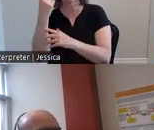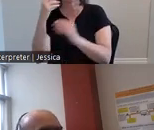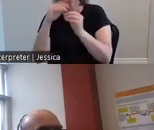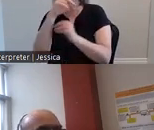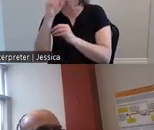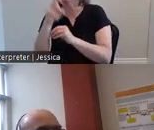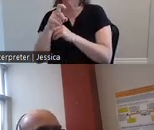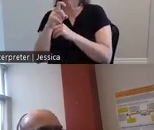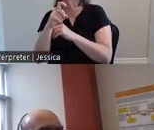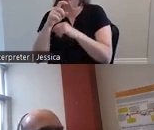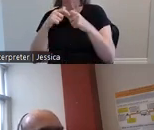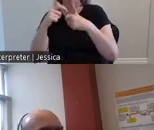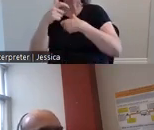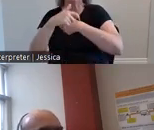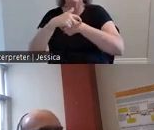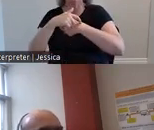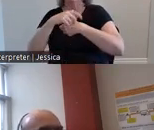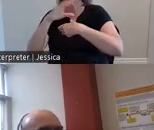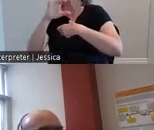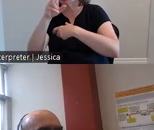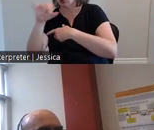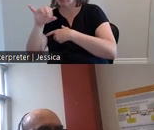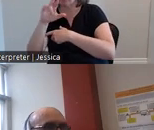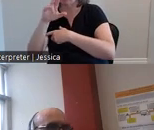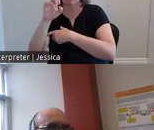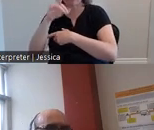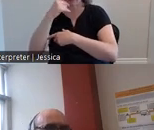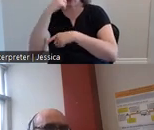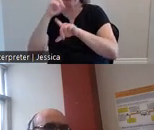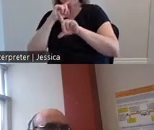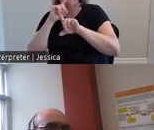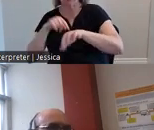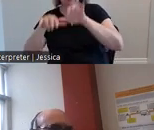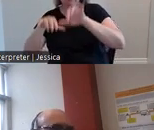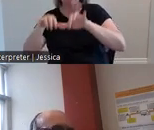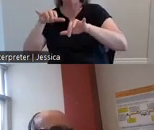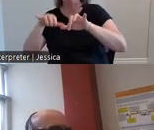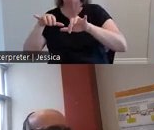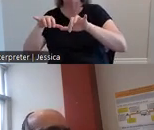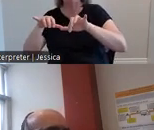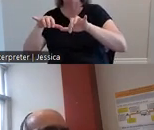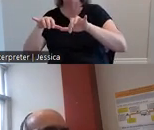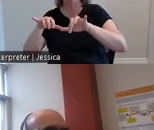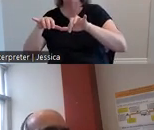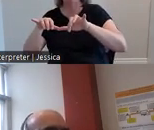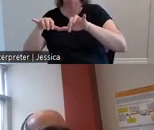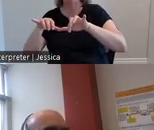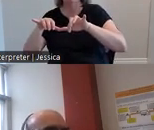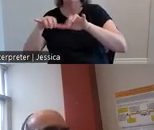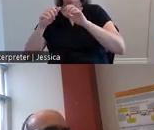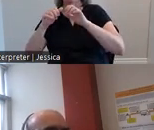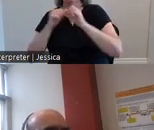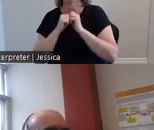maybe Carli and Rebecca if you could answer that in the, the, the Q and A module? (Carli Spina) Sure, I can do that.